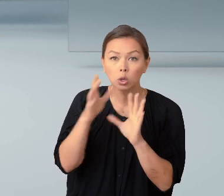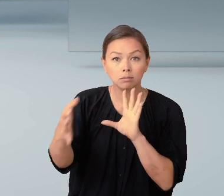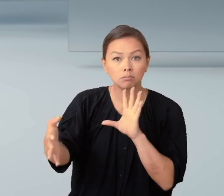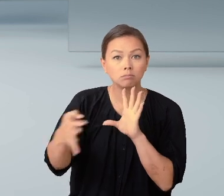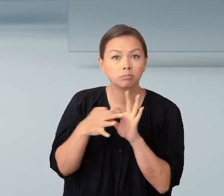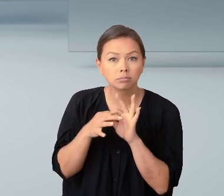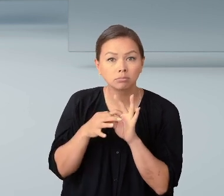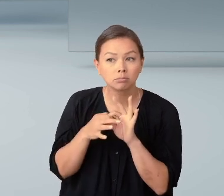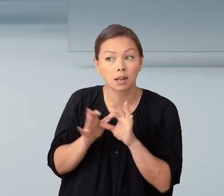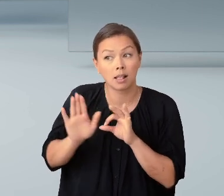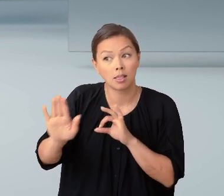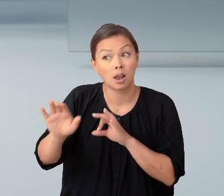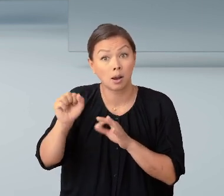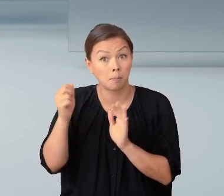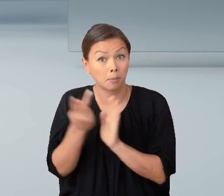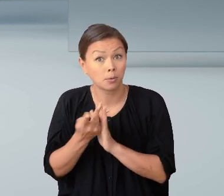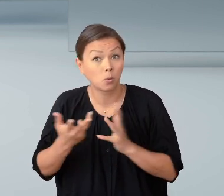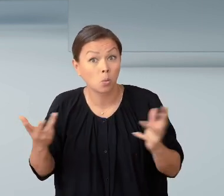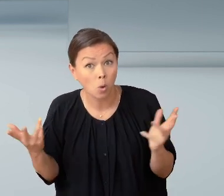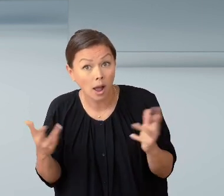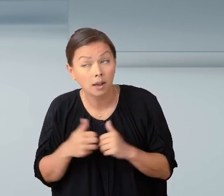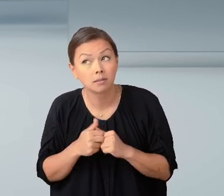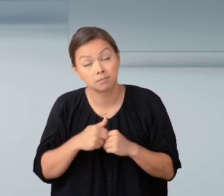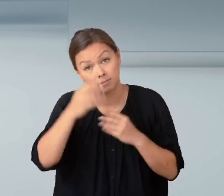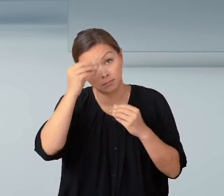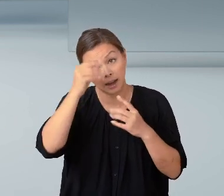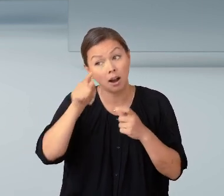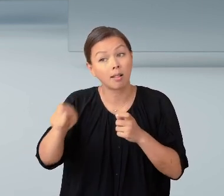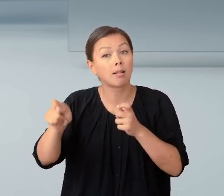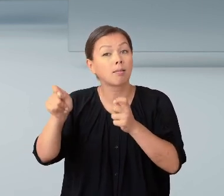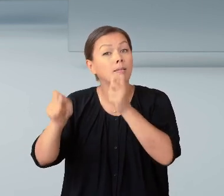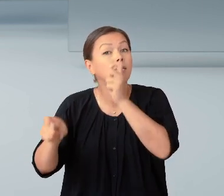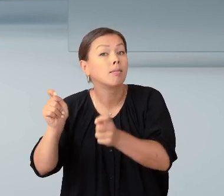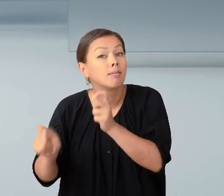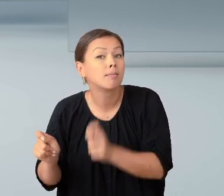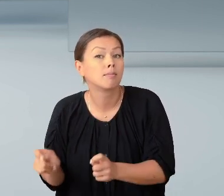their permissions are, what data they've changed, and more.